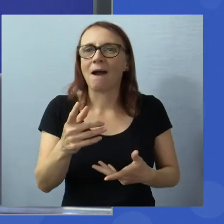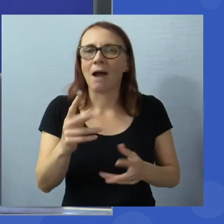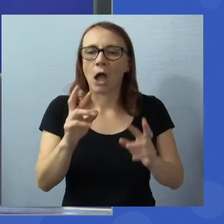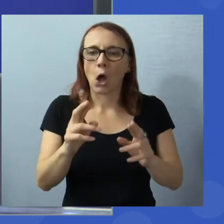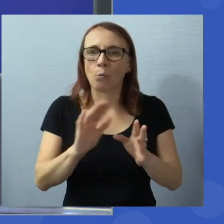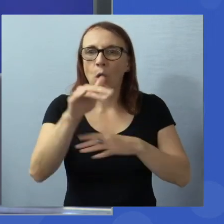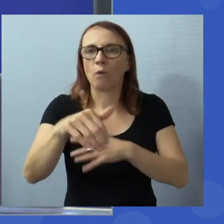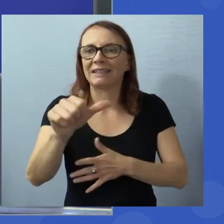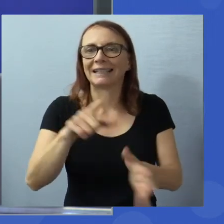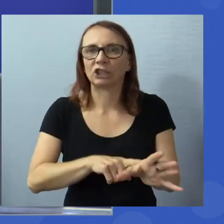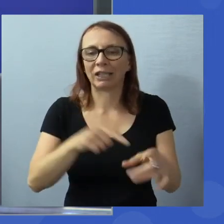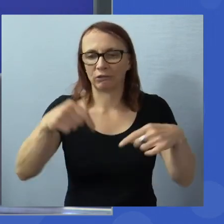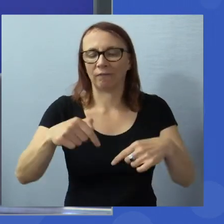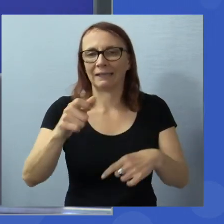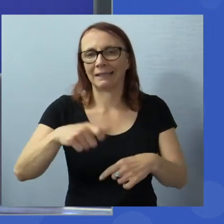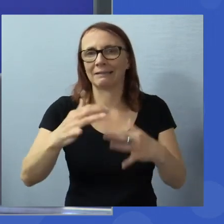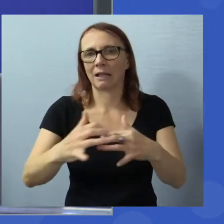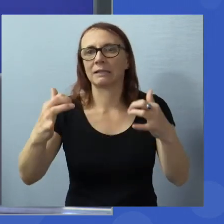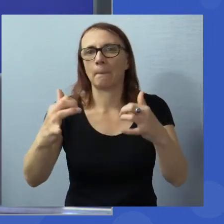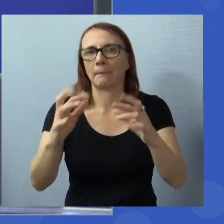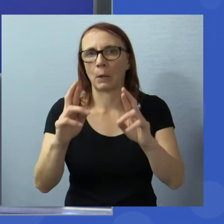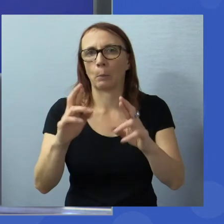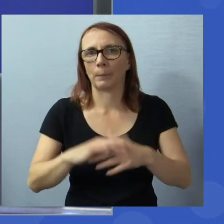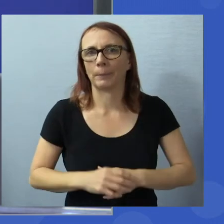years of citizens assemblies in Scotland to follow from this so how we do